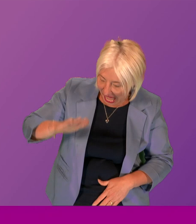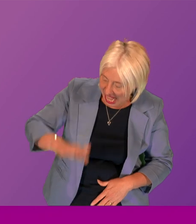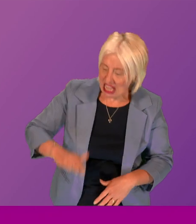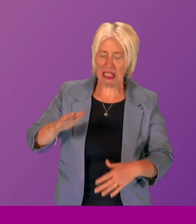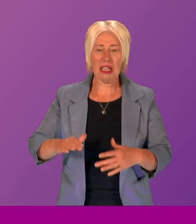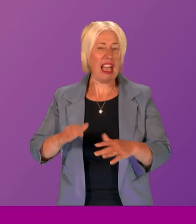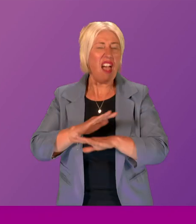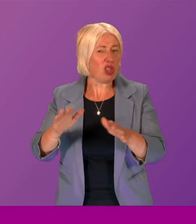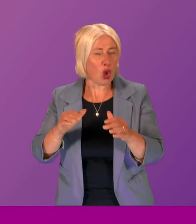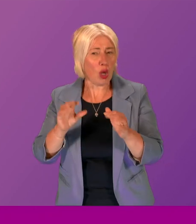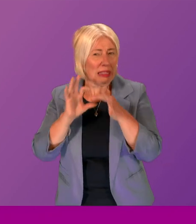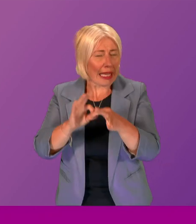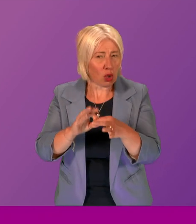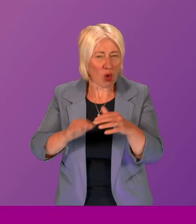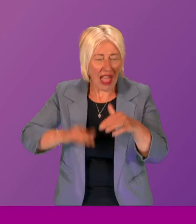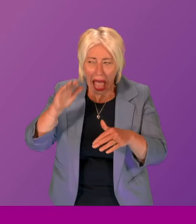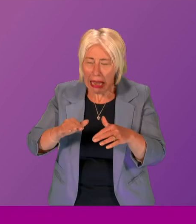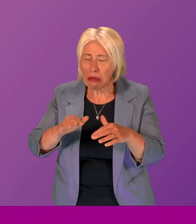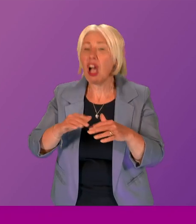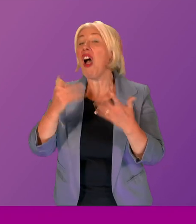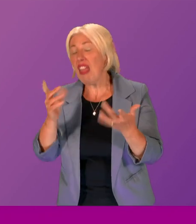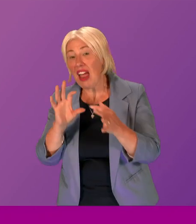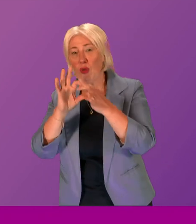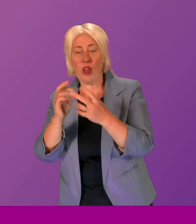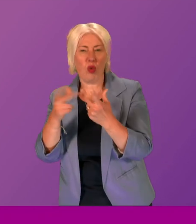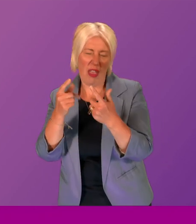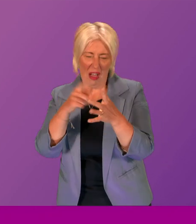conform to that, the owner need not check the other confirmation characteristics.